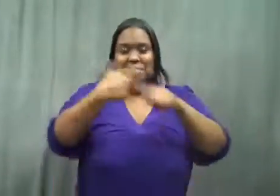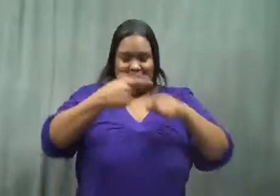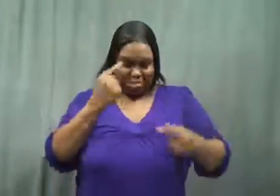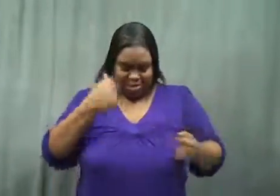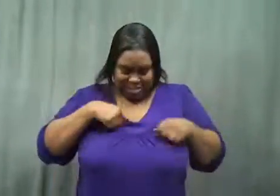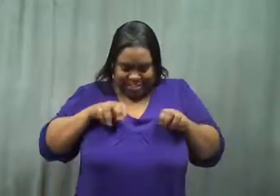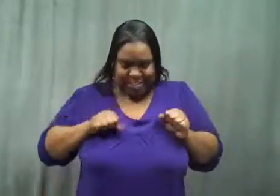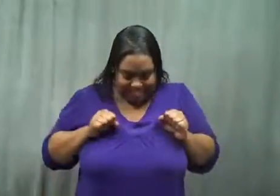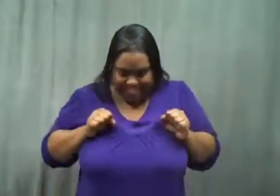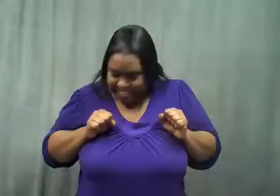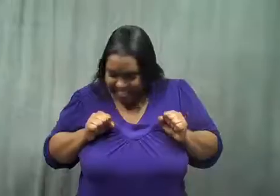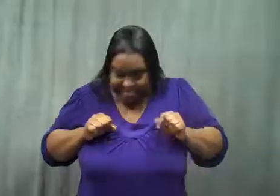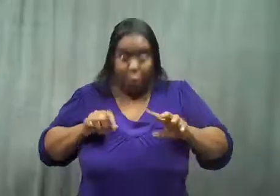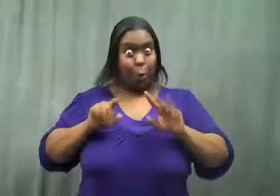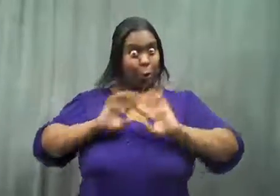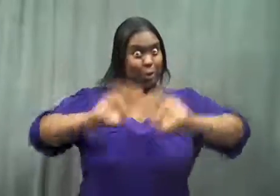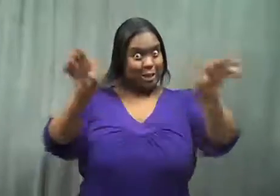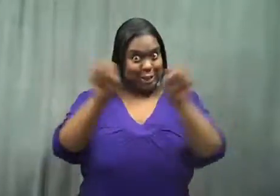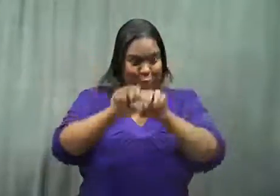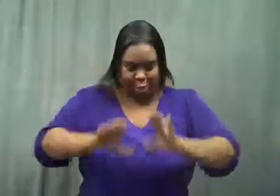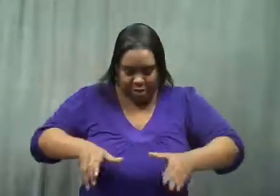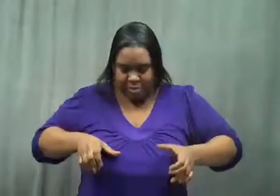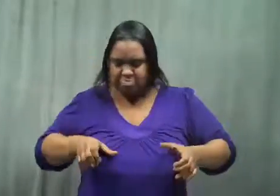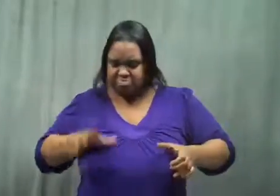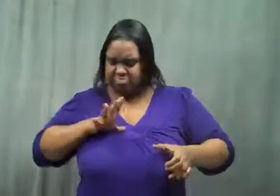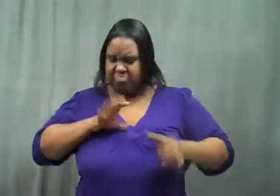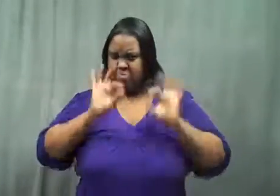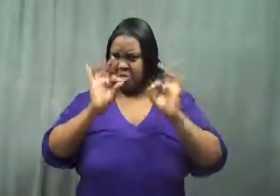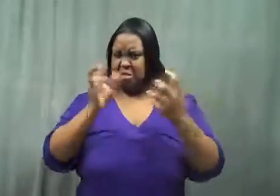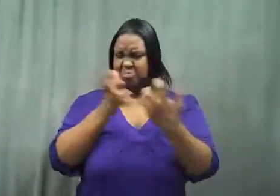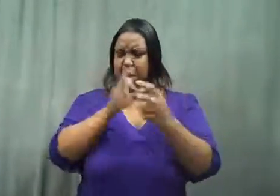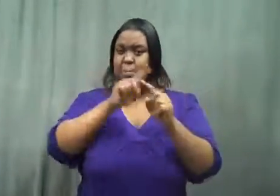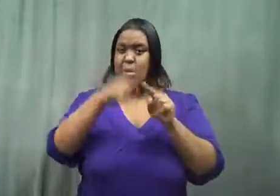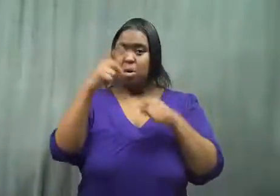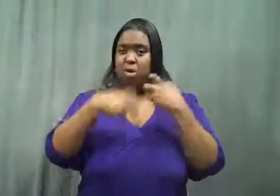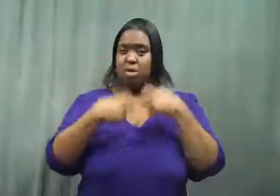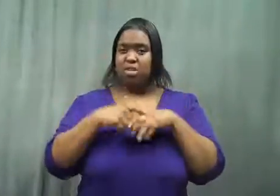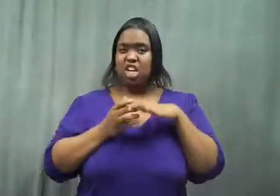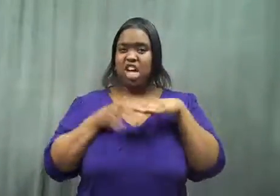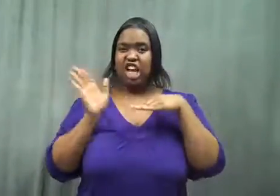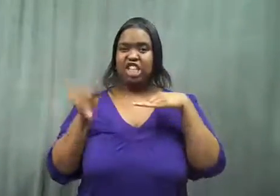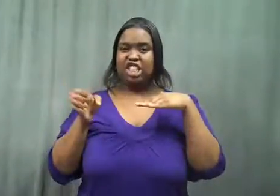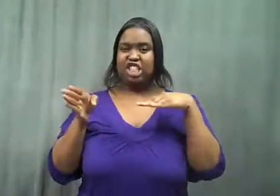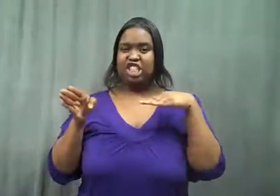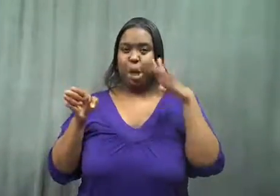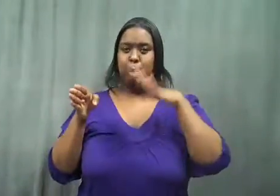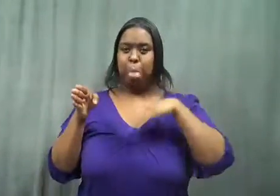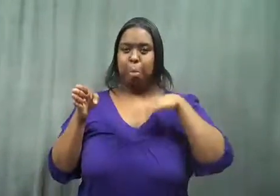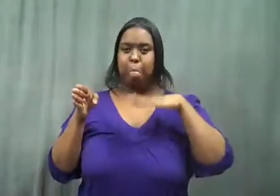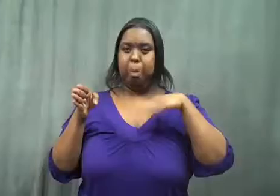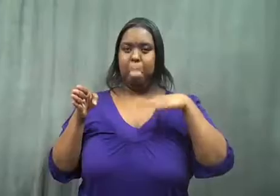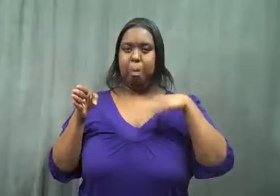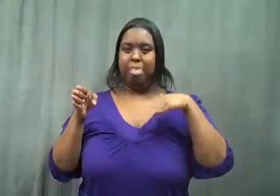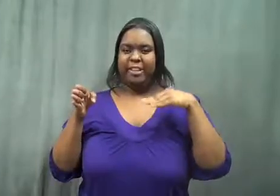Then I got the shoes. There was one problem, they were way too big.